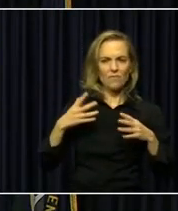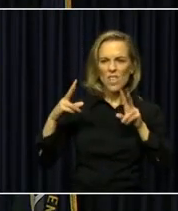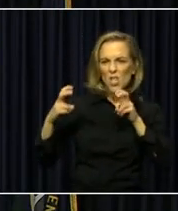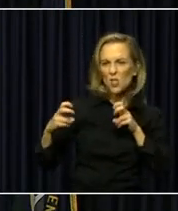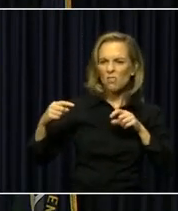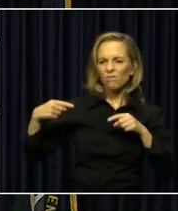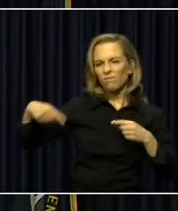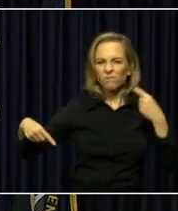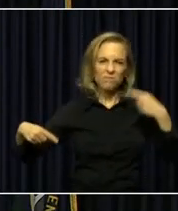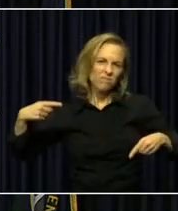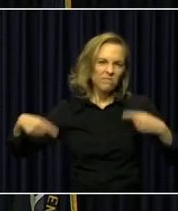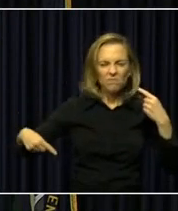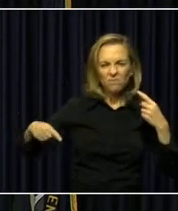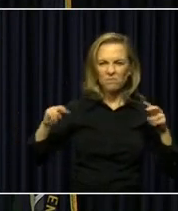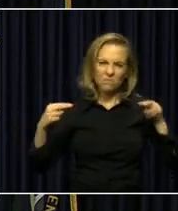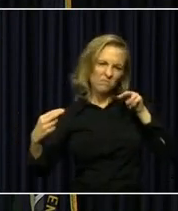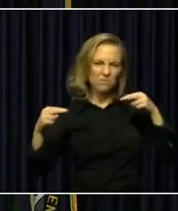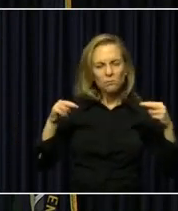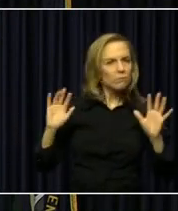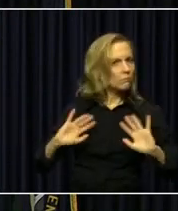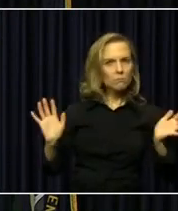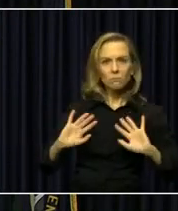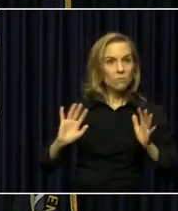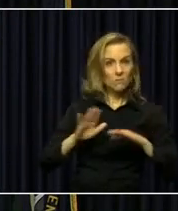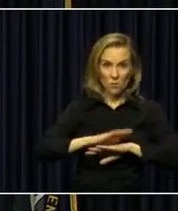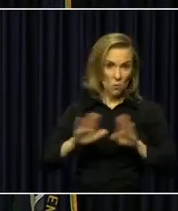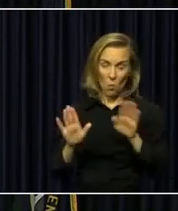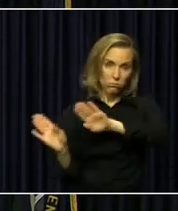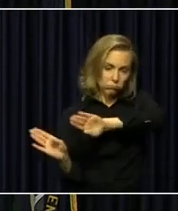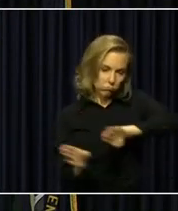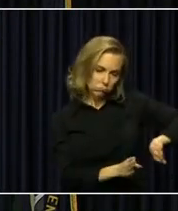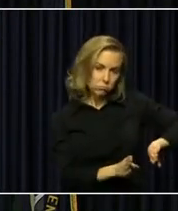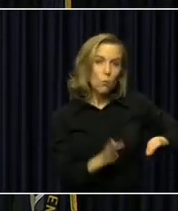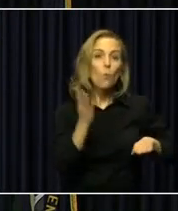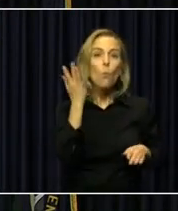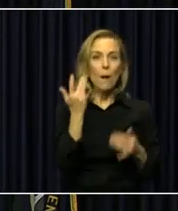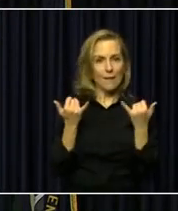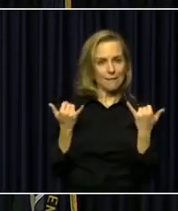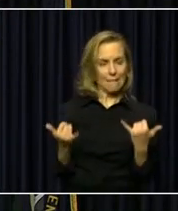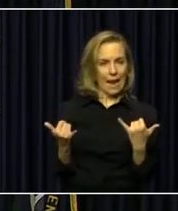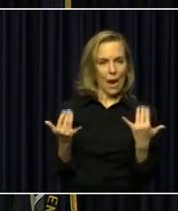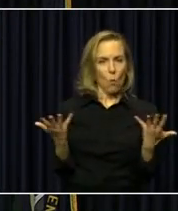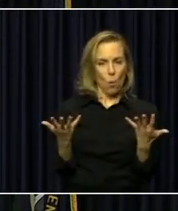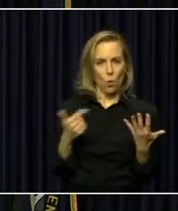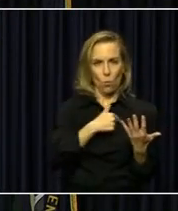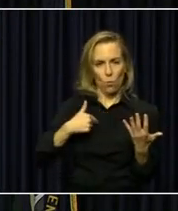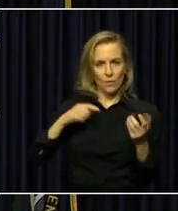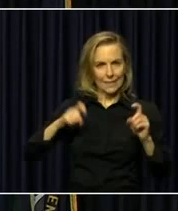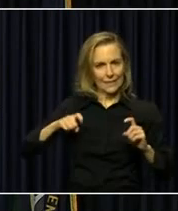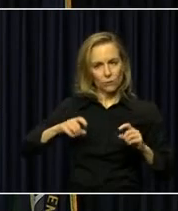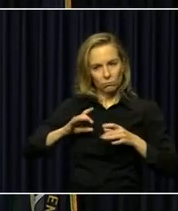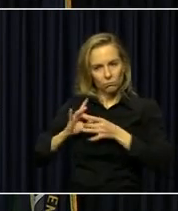SACRIFICE AND HER GRANDPARENTS' SACRIFICE, MAYBE YOUR GREAT